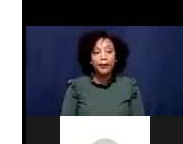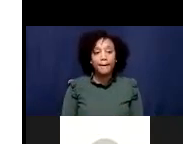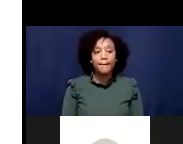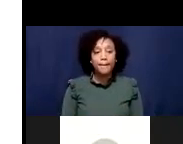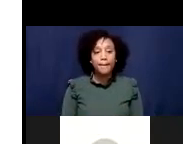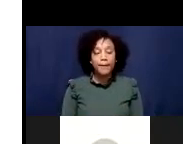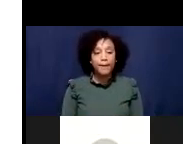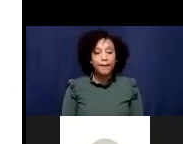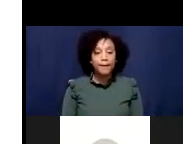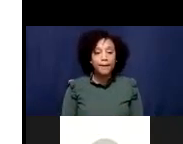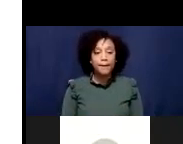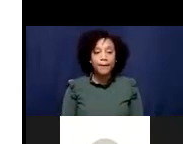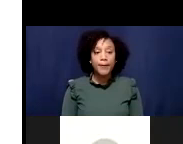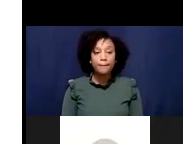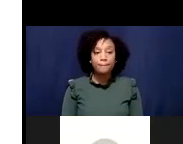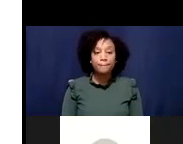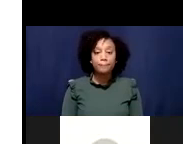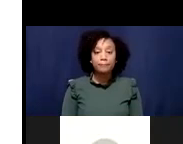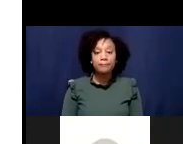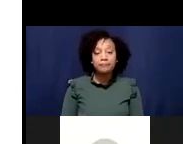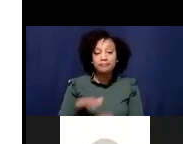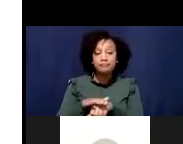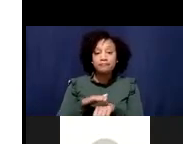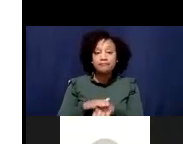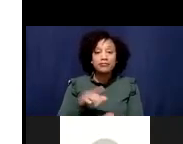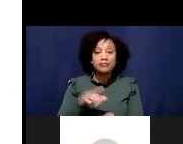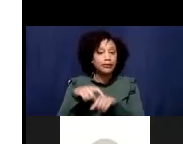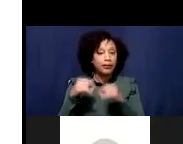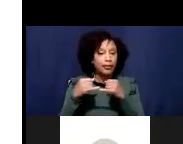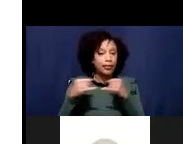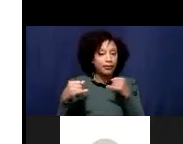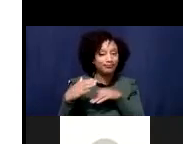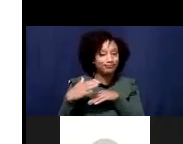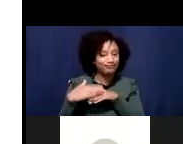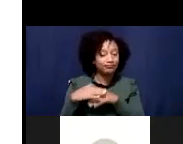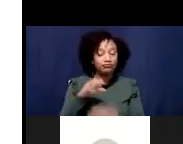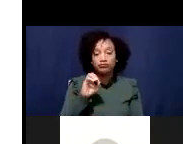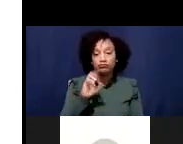please be aware of our deadline. Again, that is October 4th,